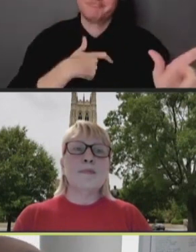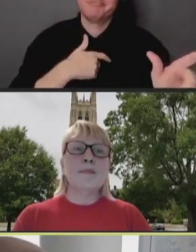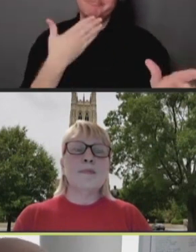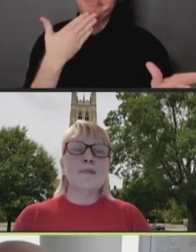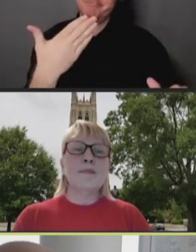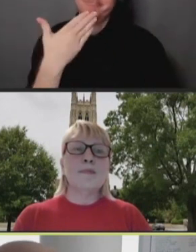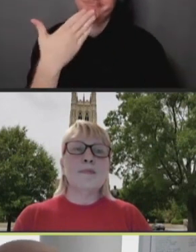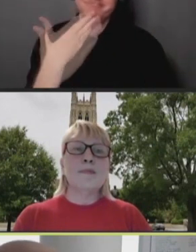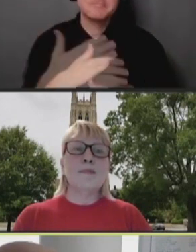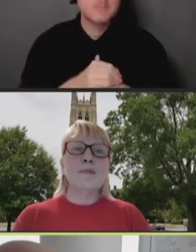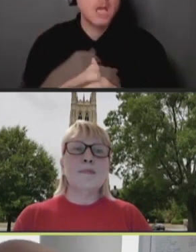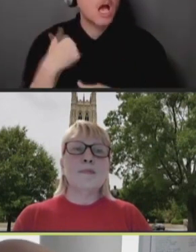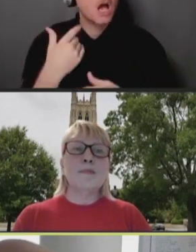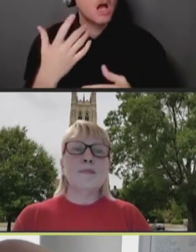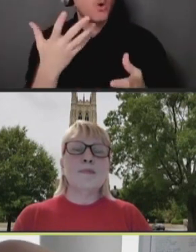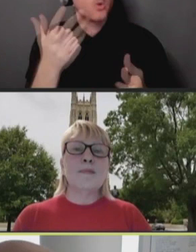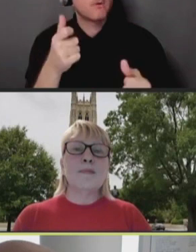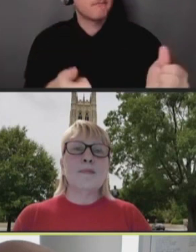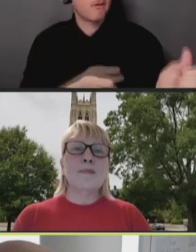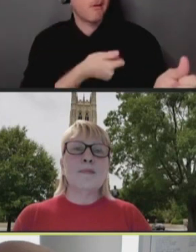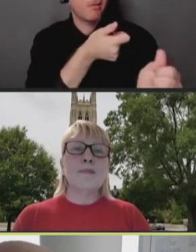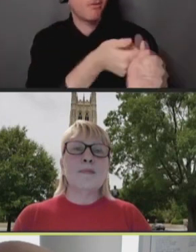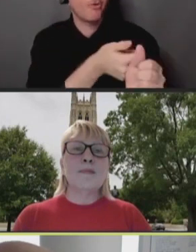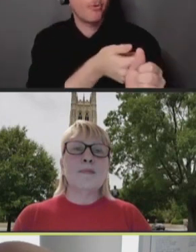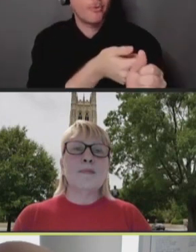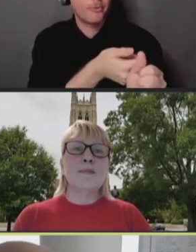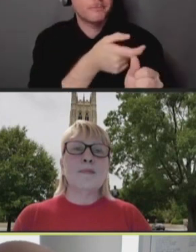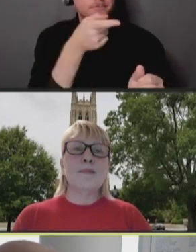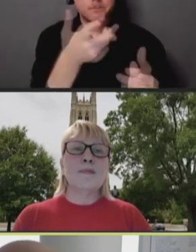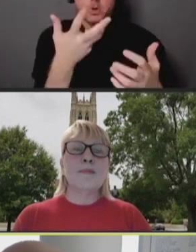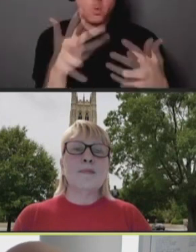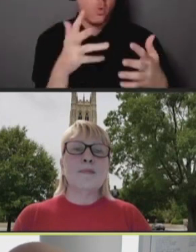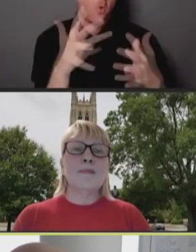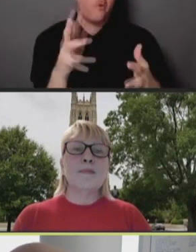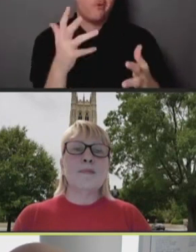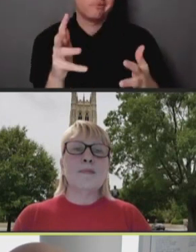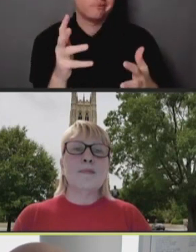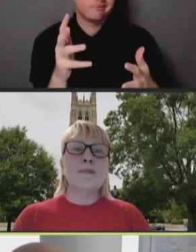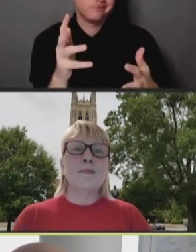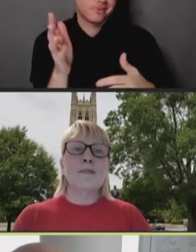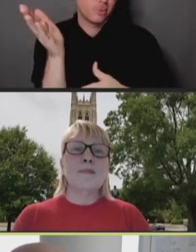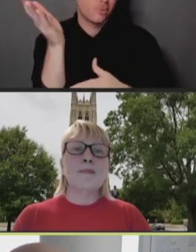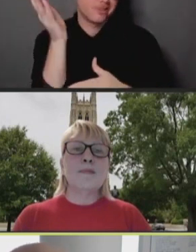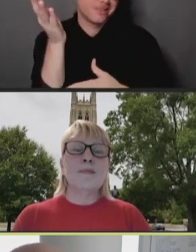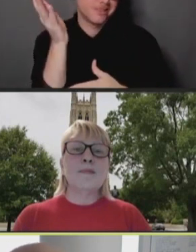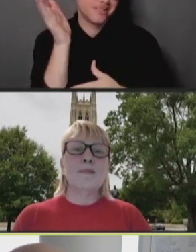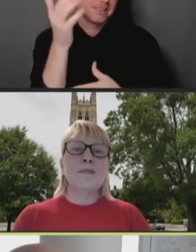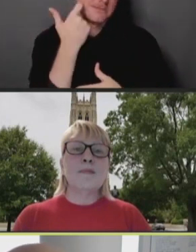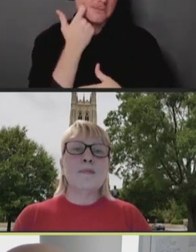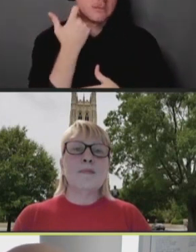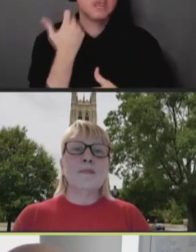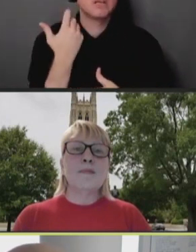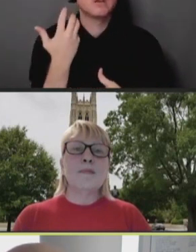I just wanted to follow up on what had already been presented about how it's -- with outcomes